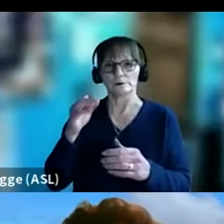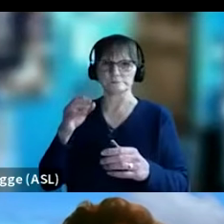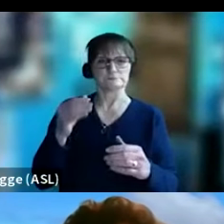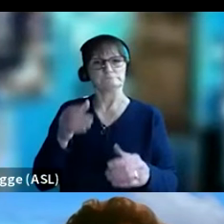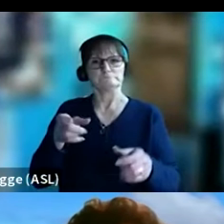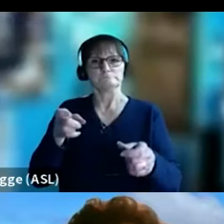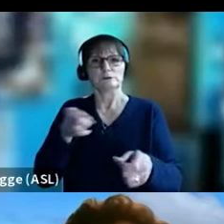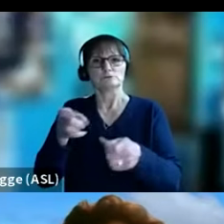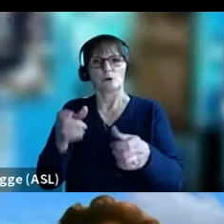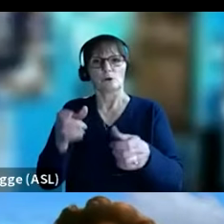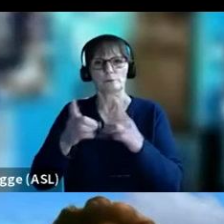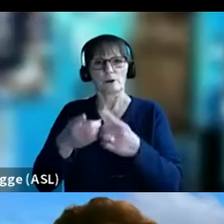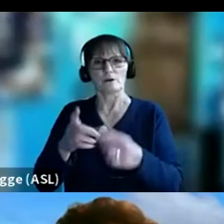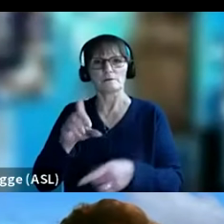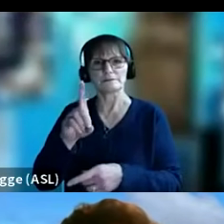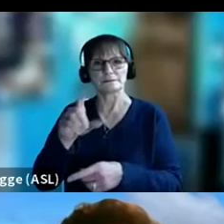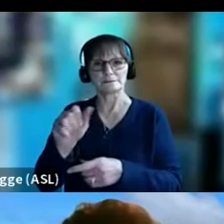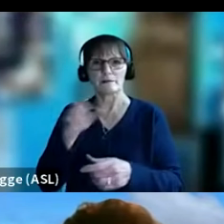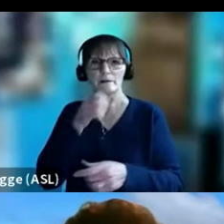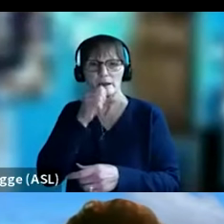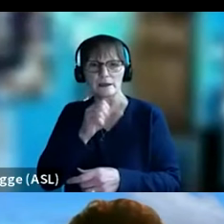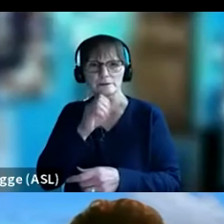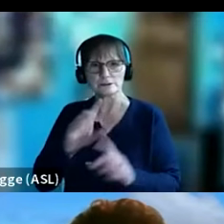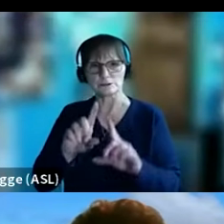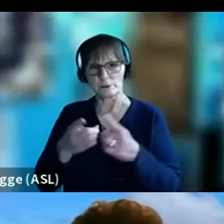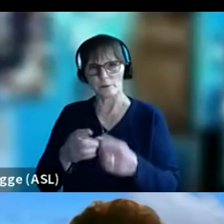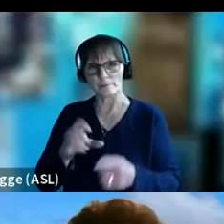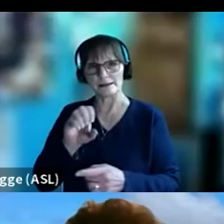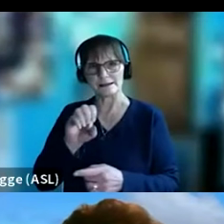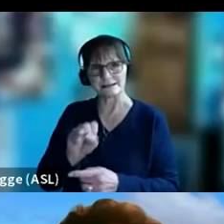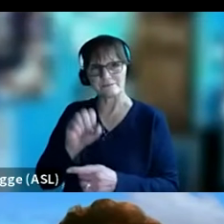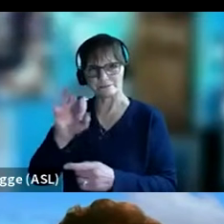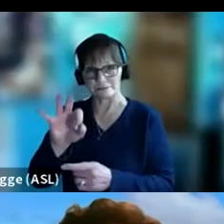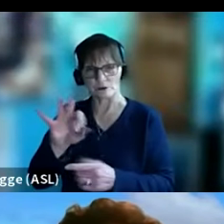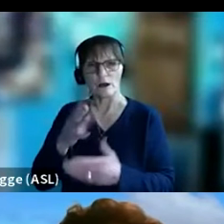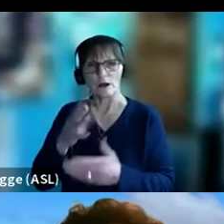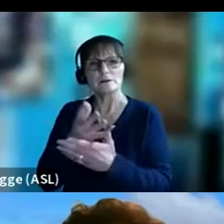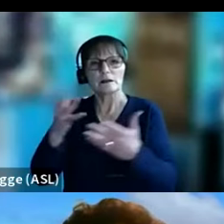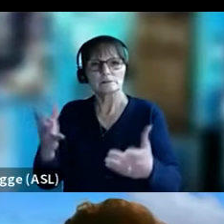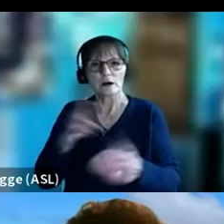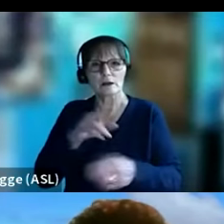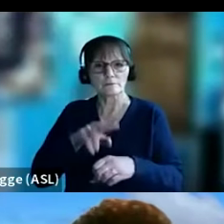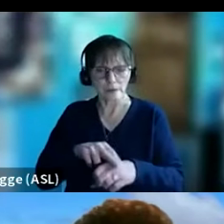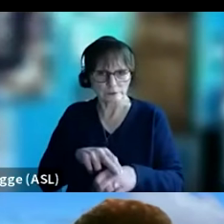of Disability and Aging Services in San Francisco. So I've done a lot of national and state work in aging.